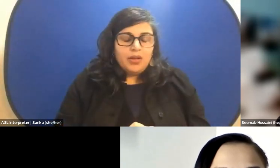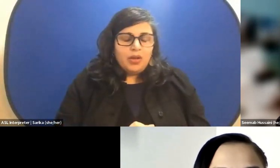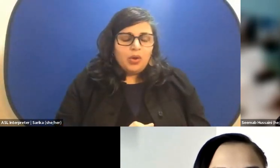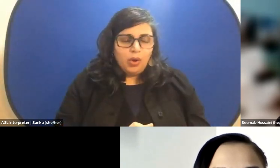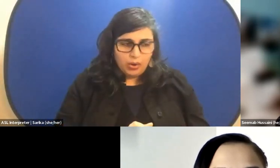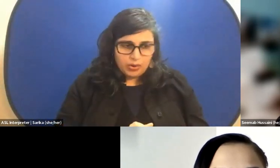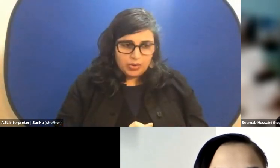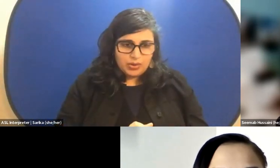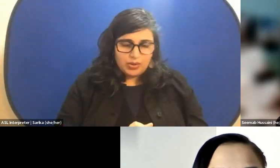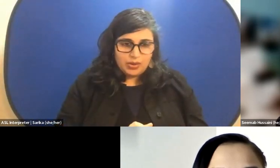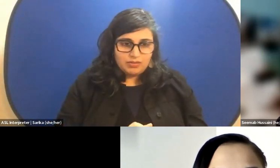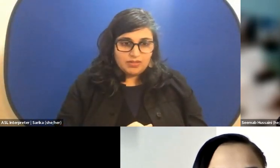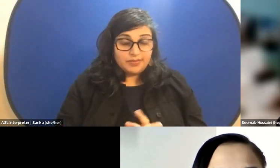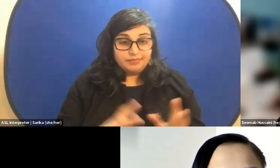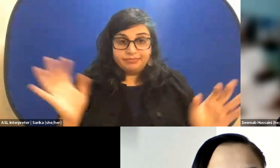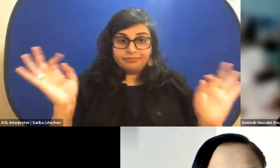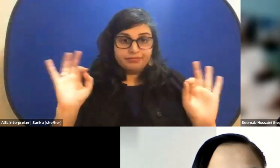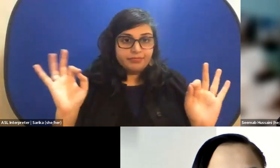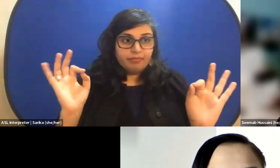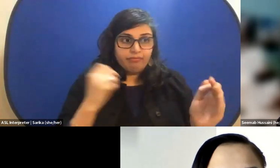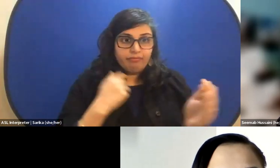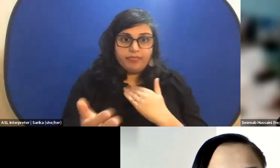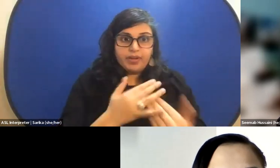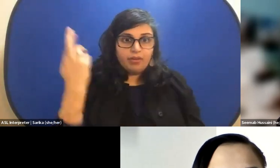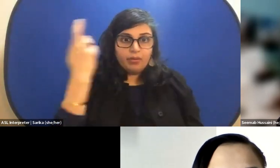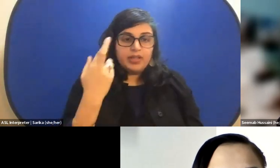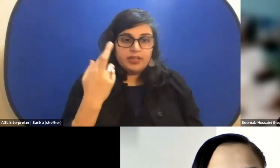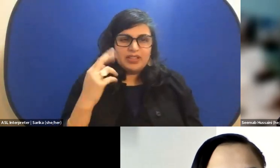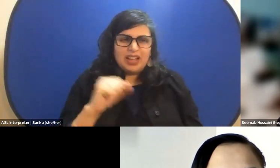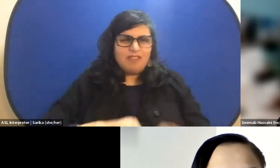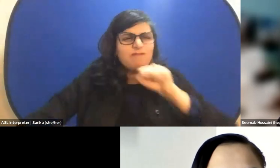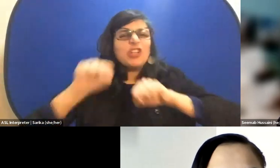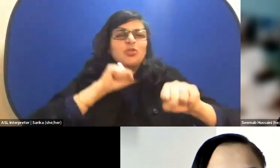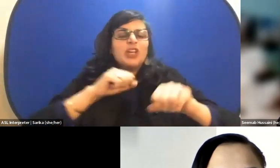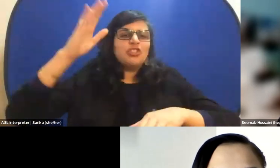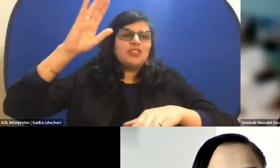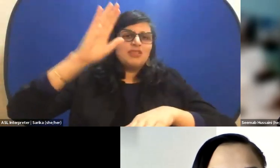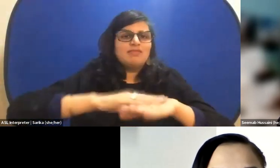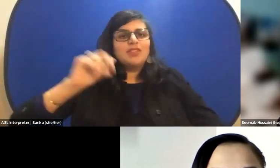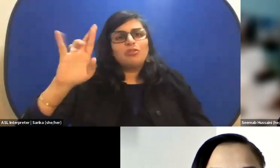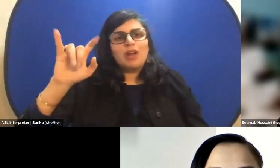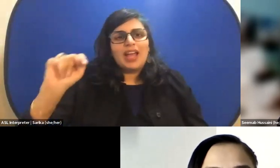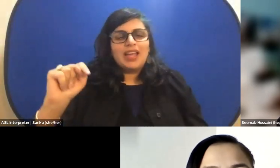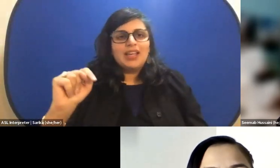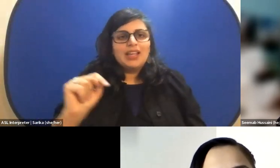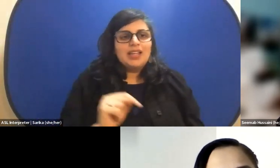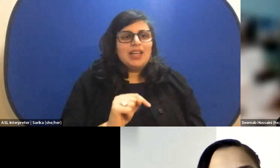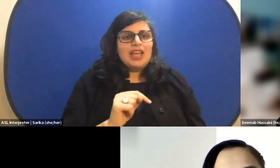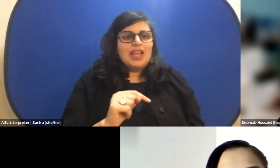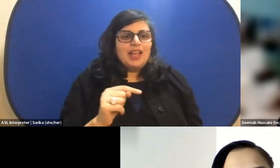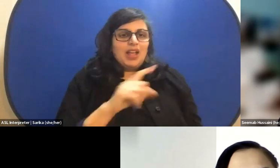seen these munitions fired and people gassed, it has been just out of a random call and